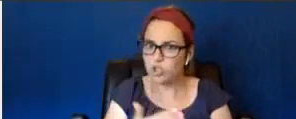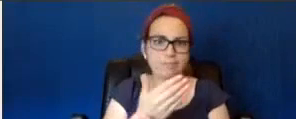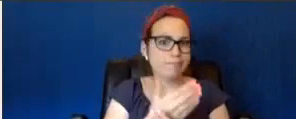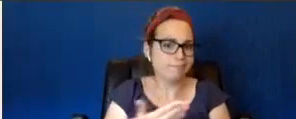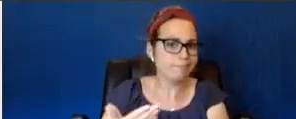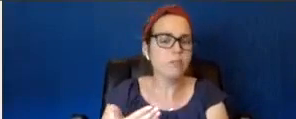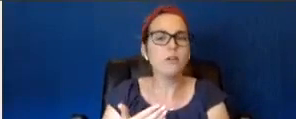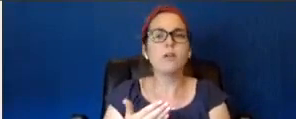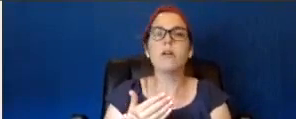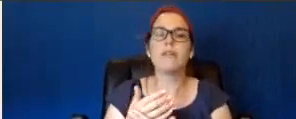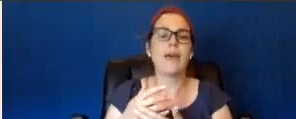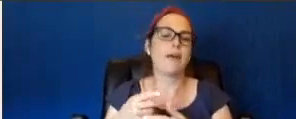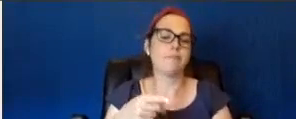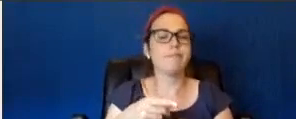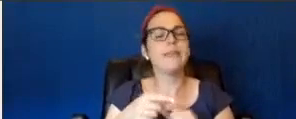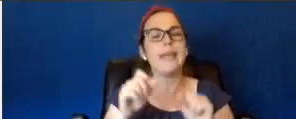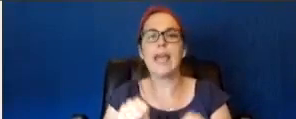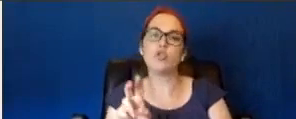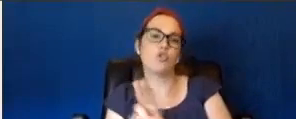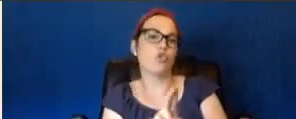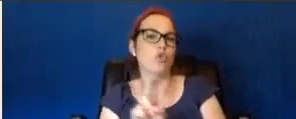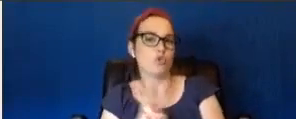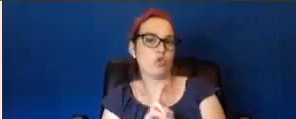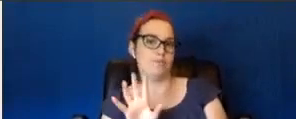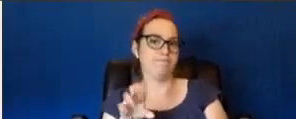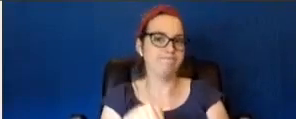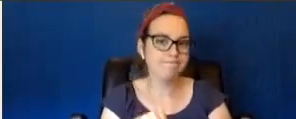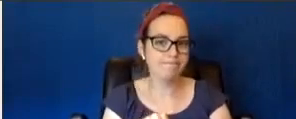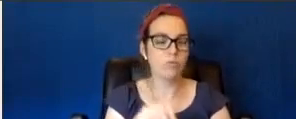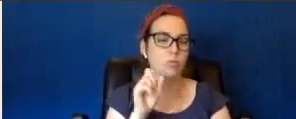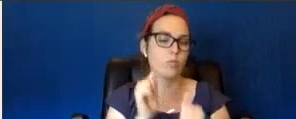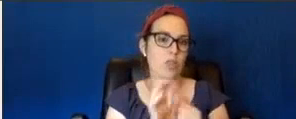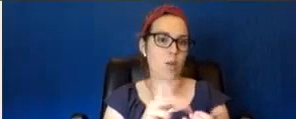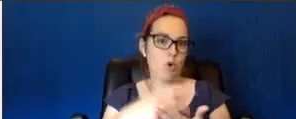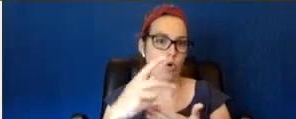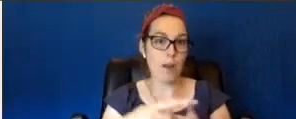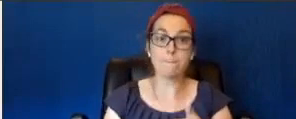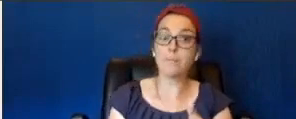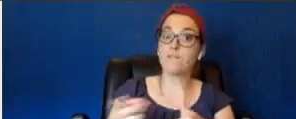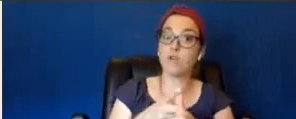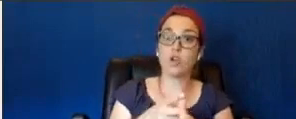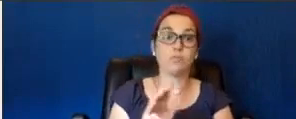for the use of medications in their program. The first is a partner agencies agreement,